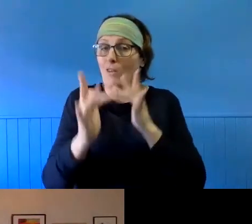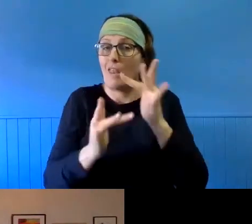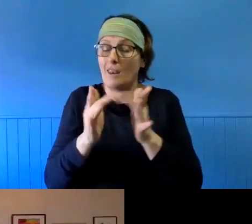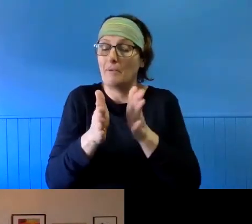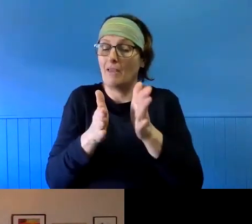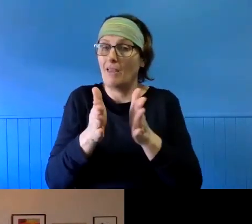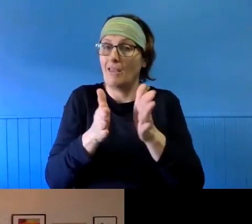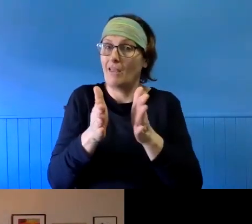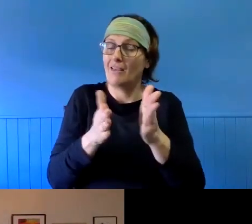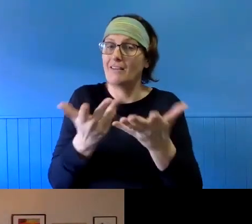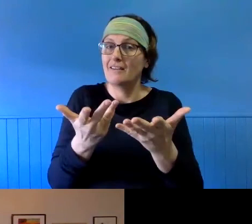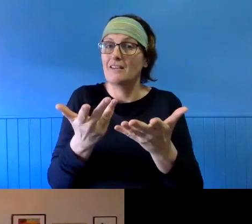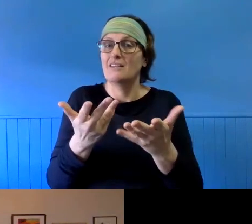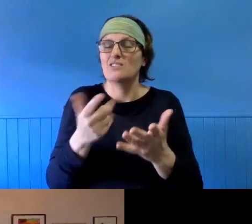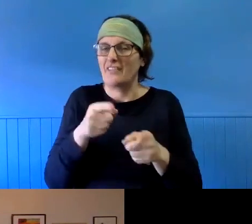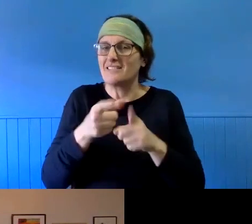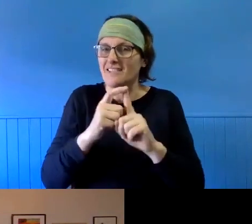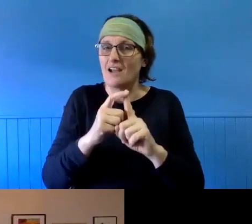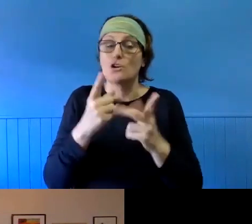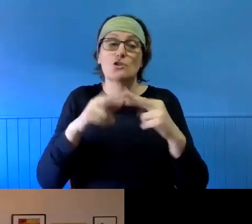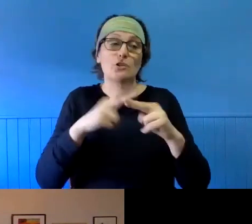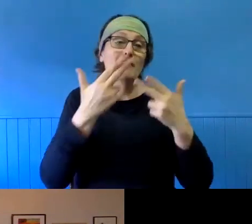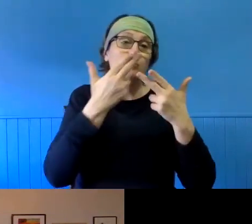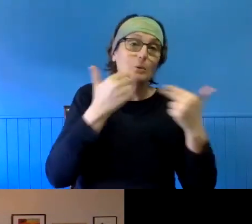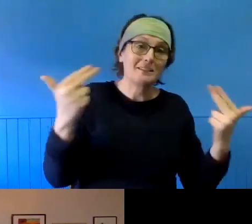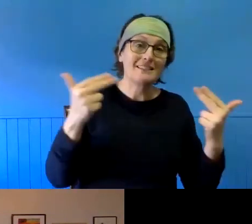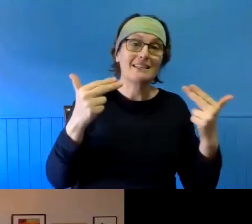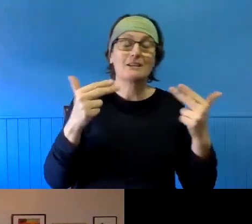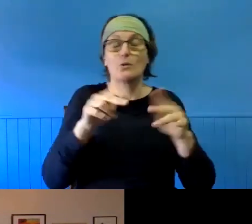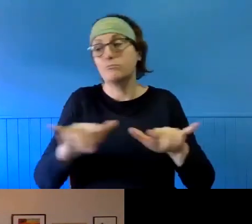So if we were to sing or play as an ensemble in the online